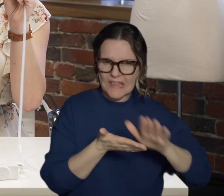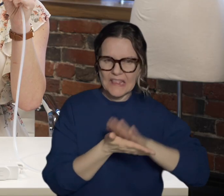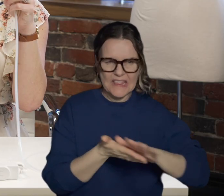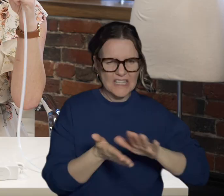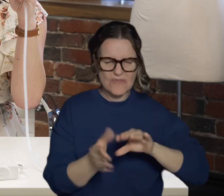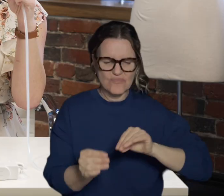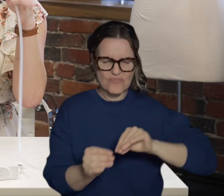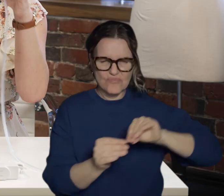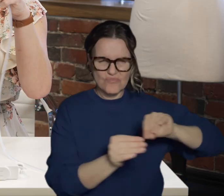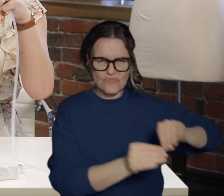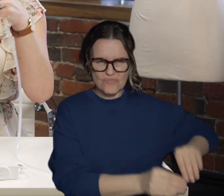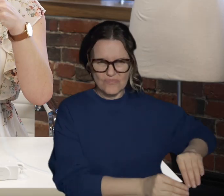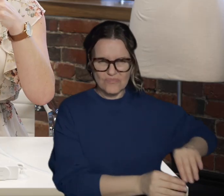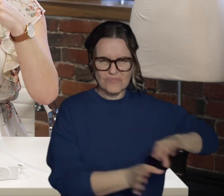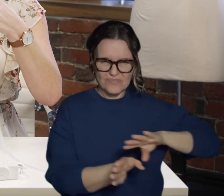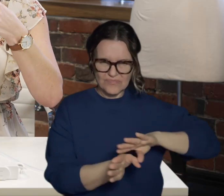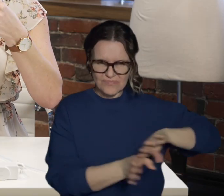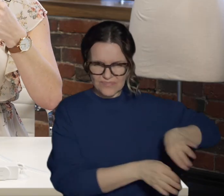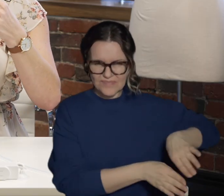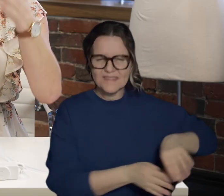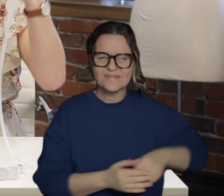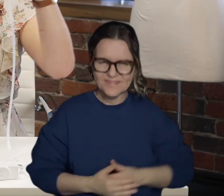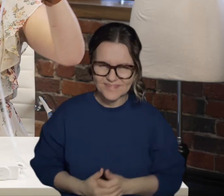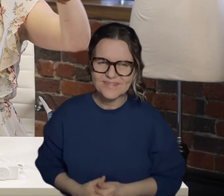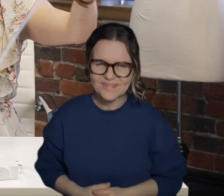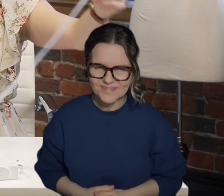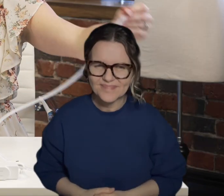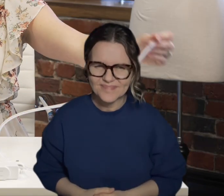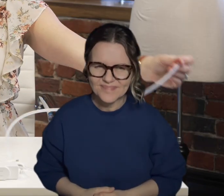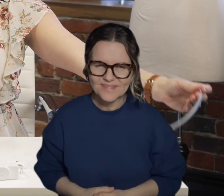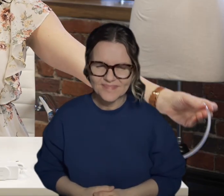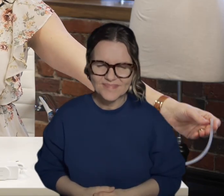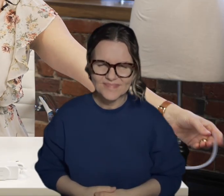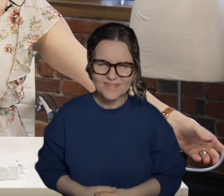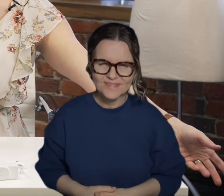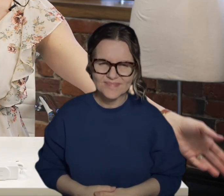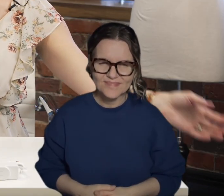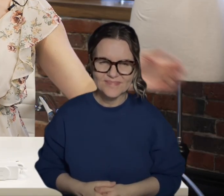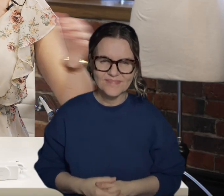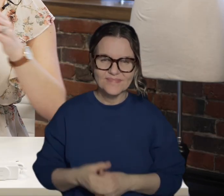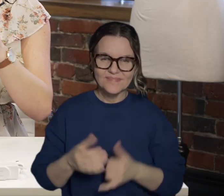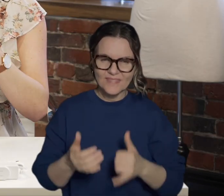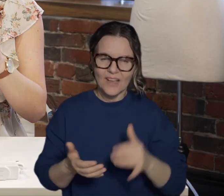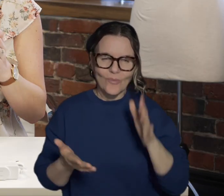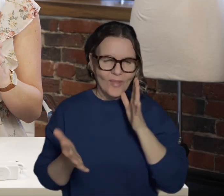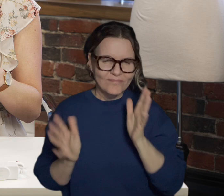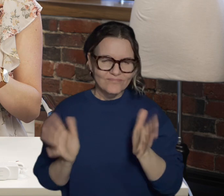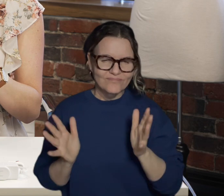in it just air so that is not a part that you have to routinely clean with everything else